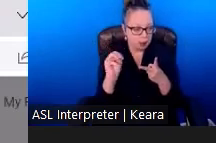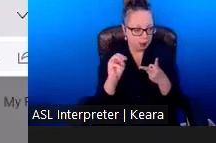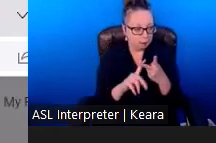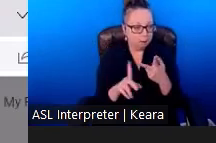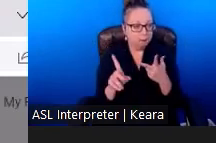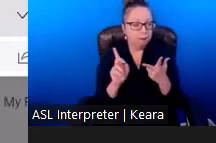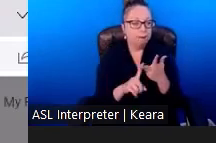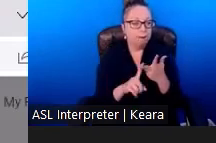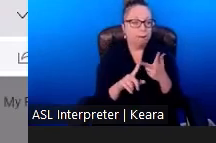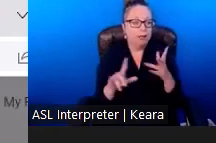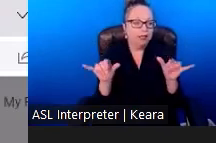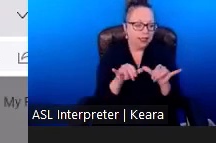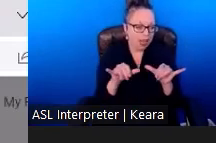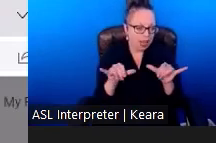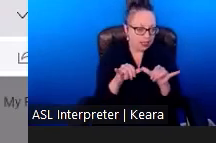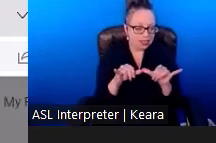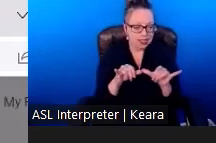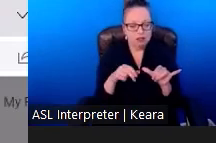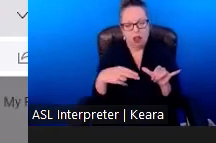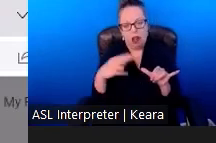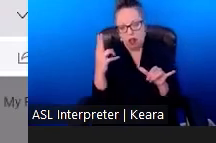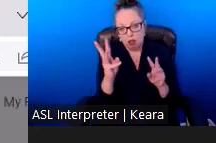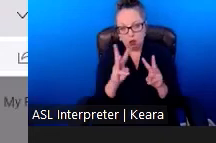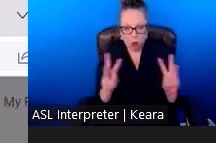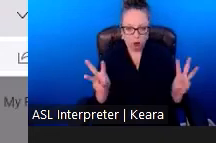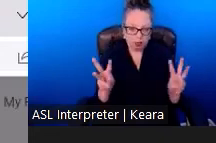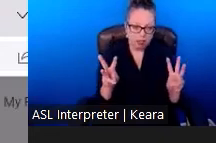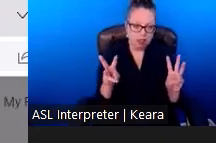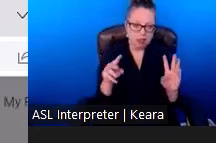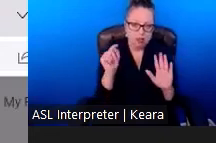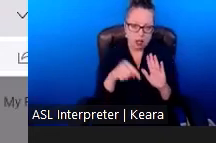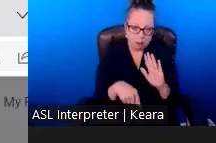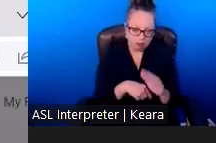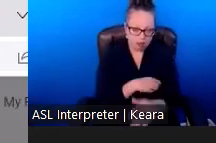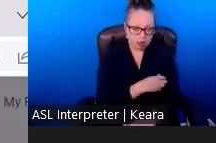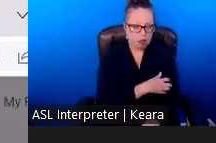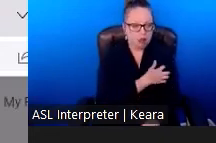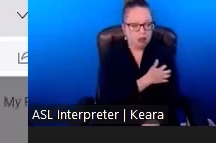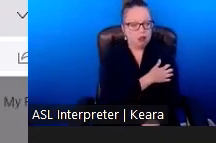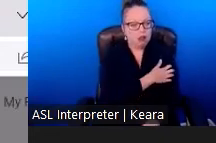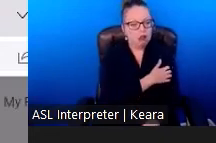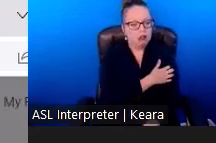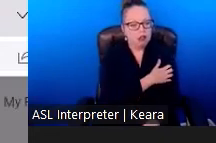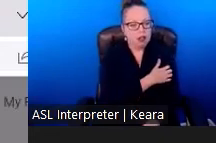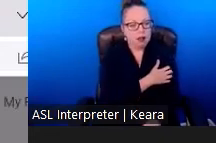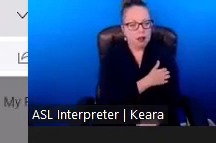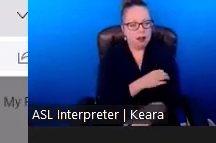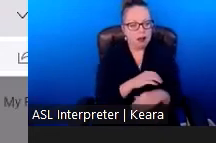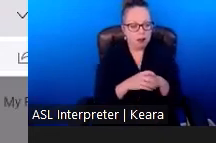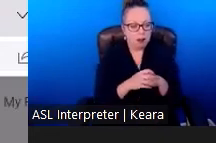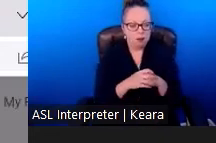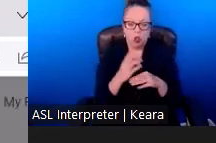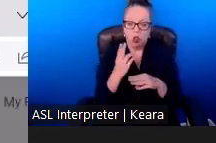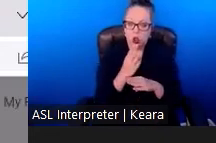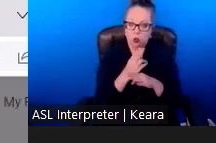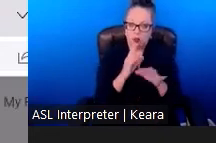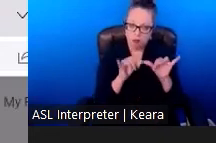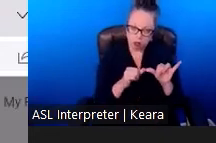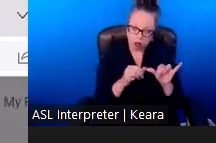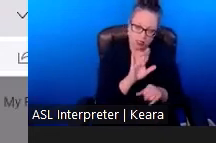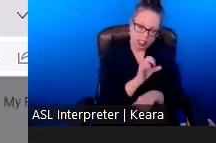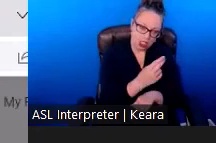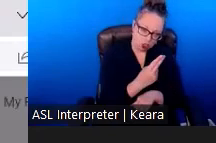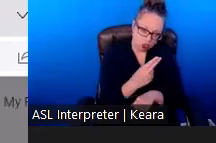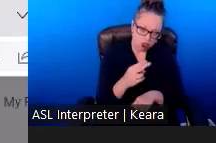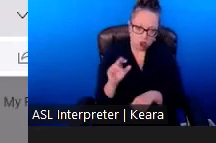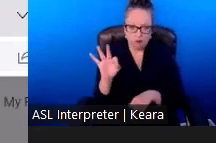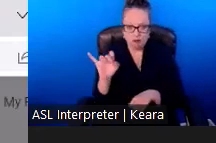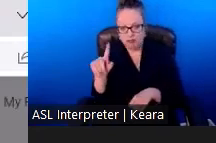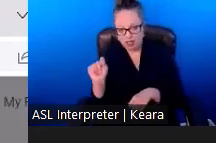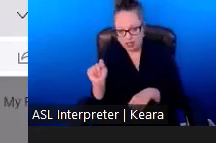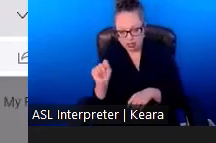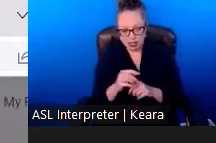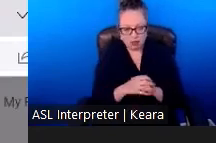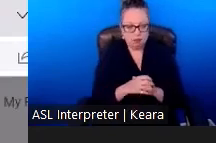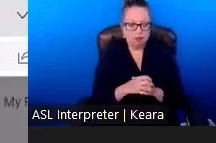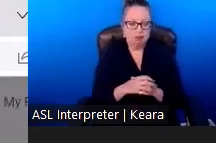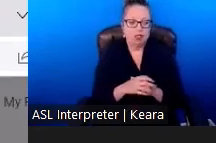Dimensions The month and year of completion - And as